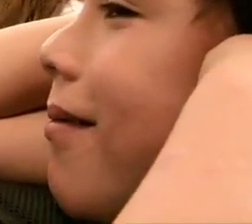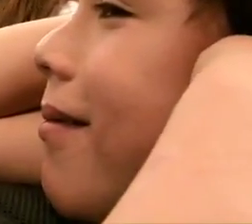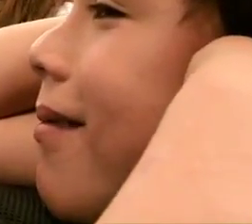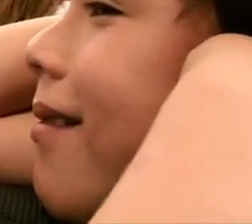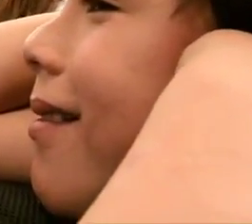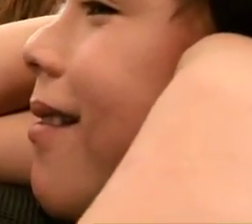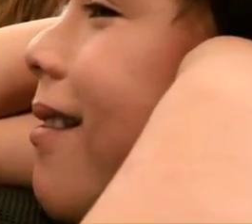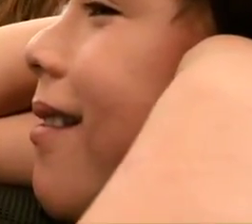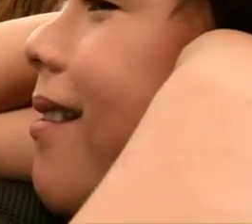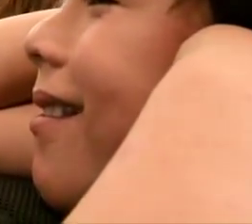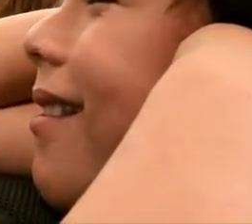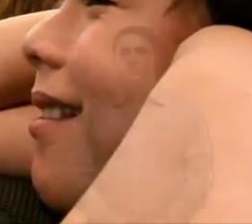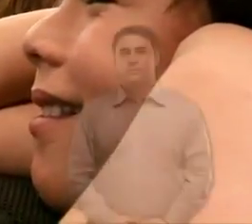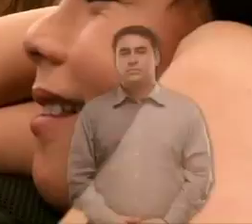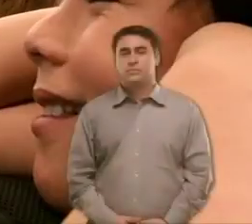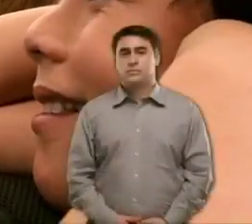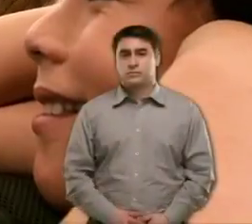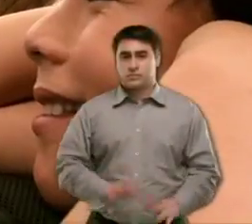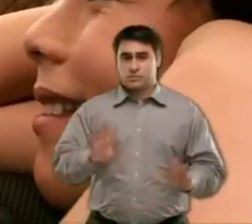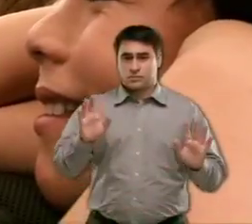We had a great partnership with a special school.